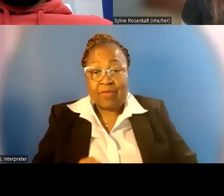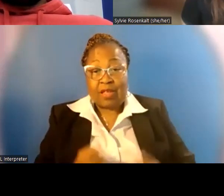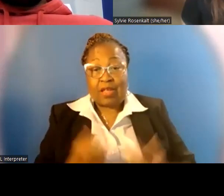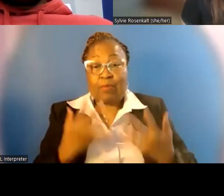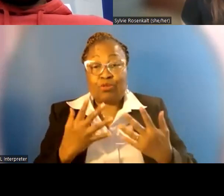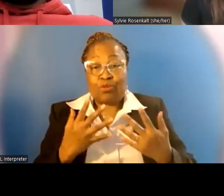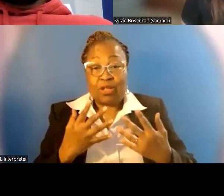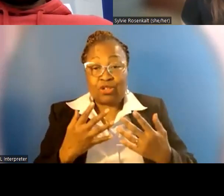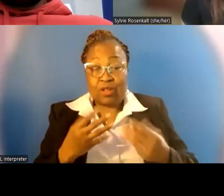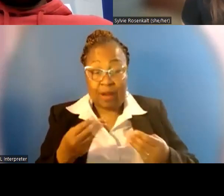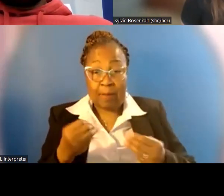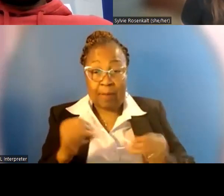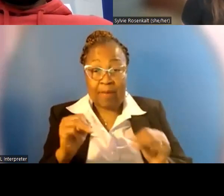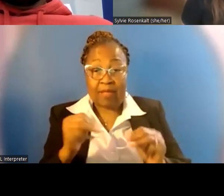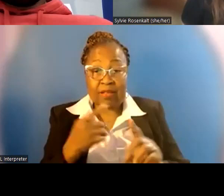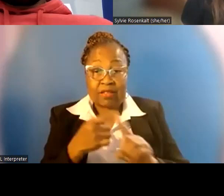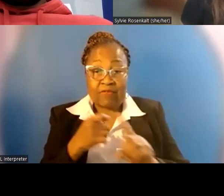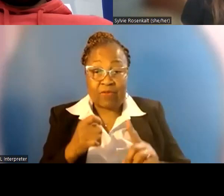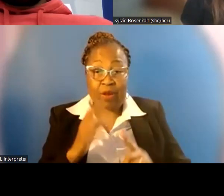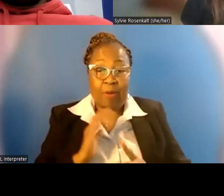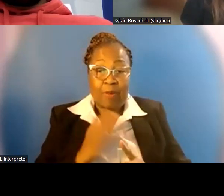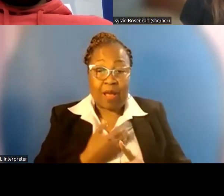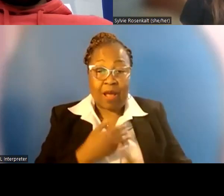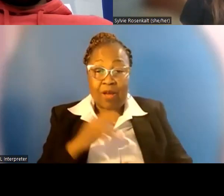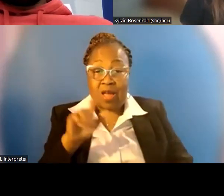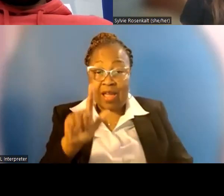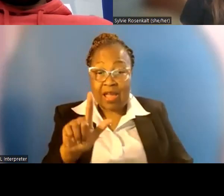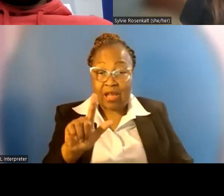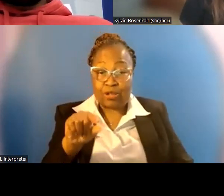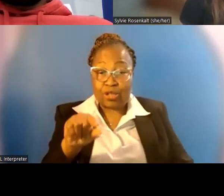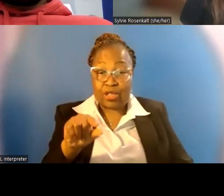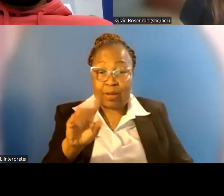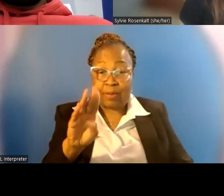from our LGBTQ student cultural center